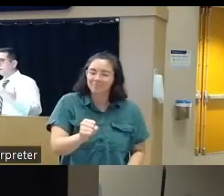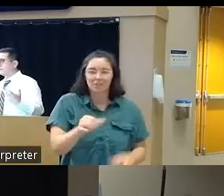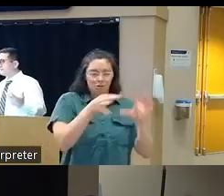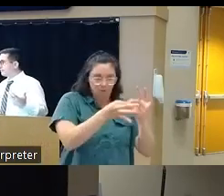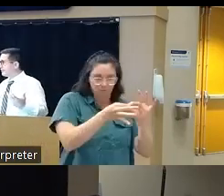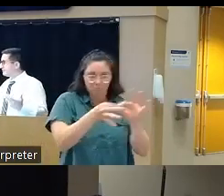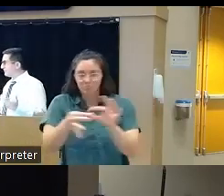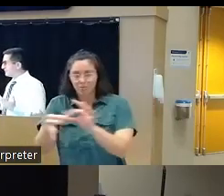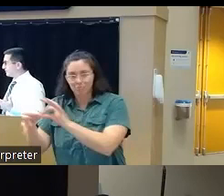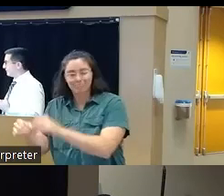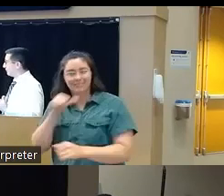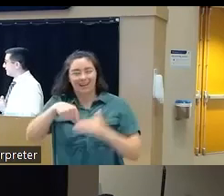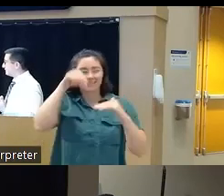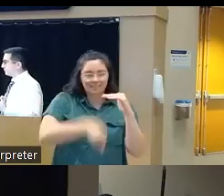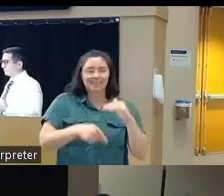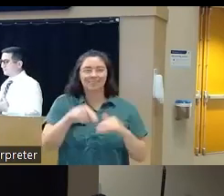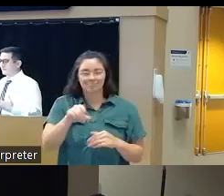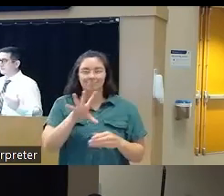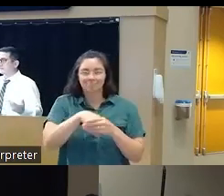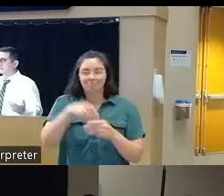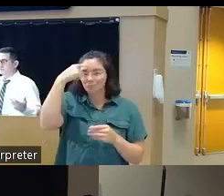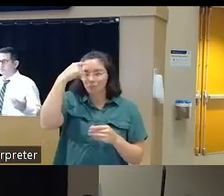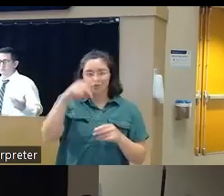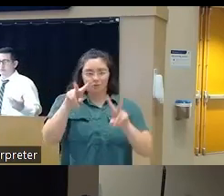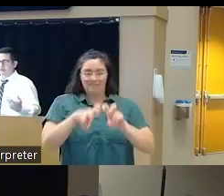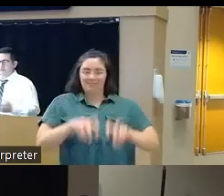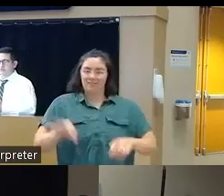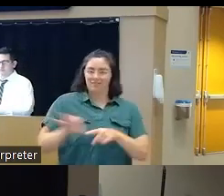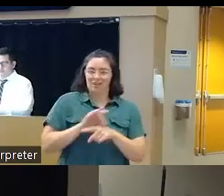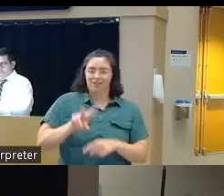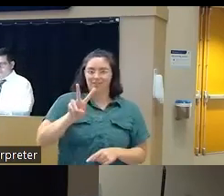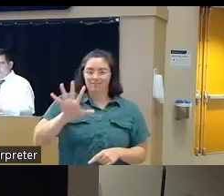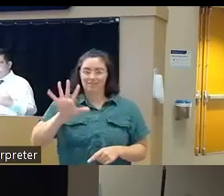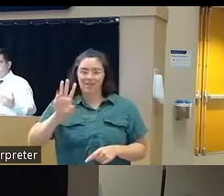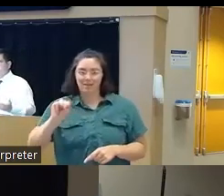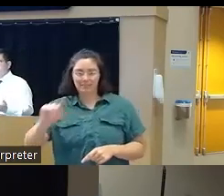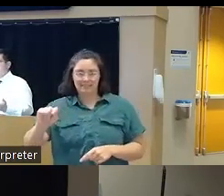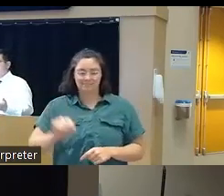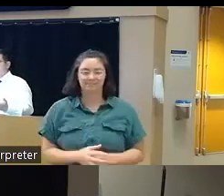non-invasive brain stimulation could be a way to sort of assess the function of V5 and T and so we